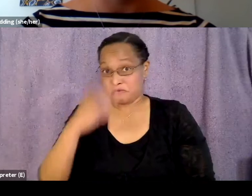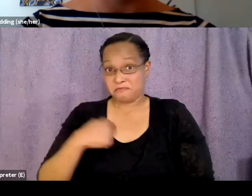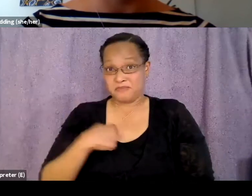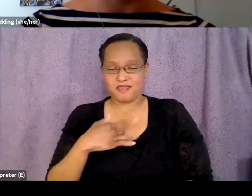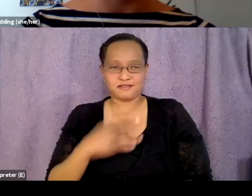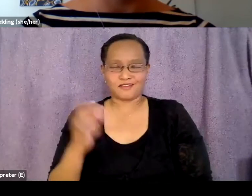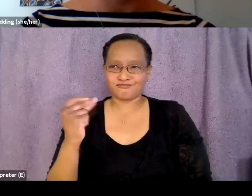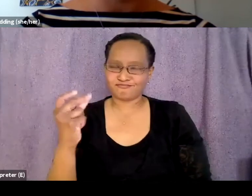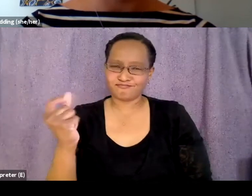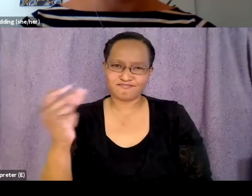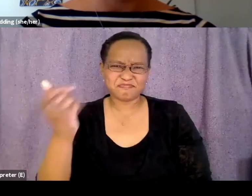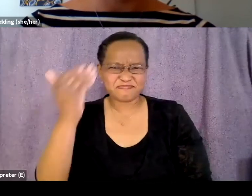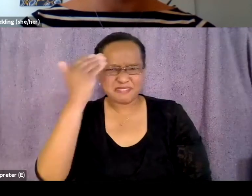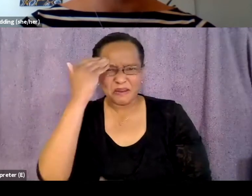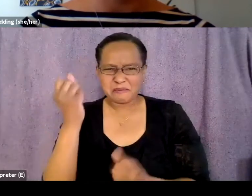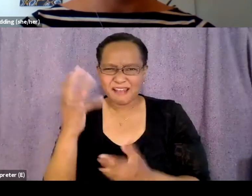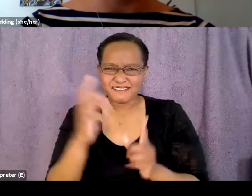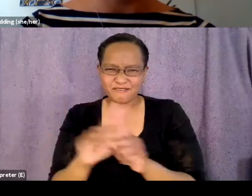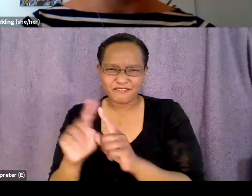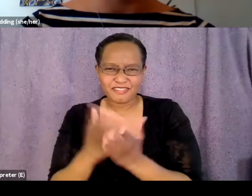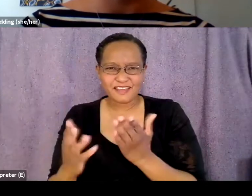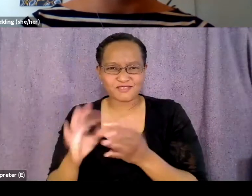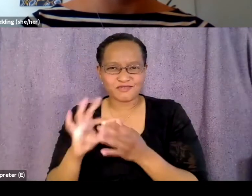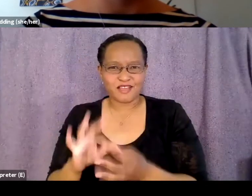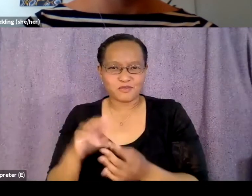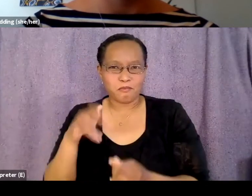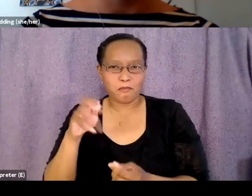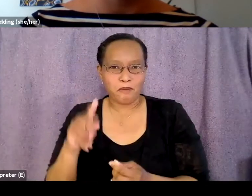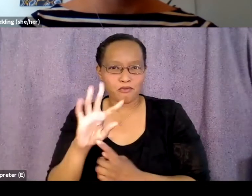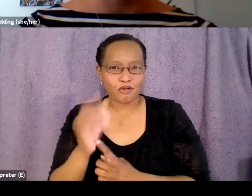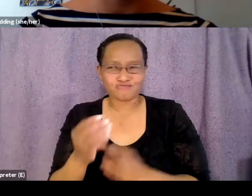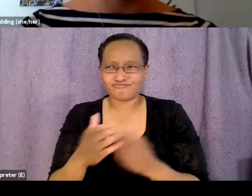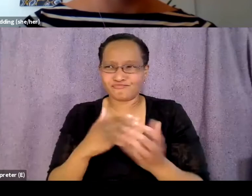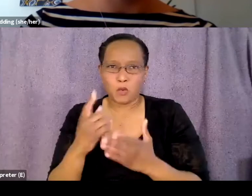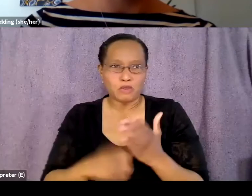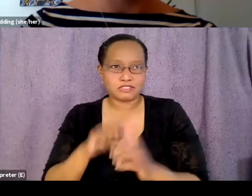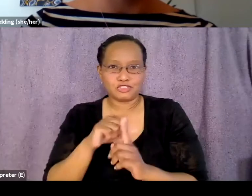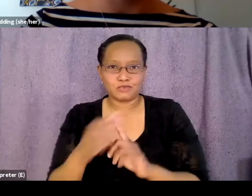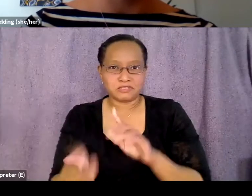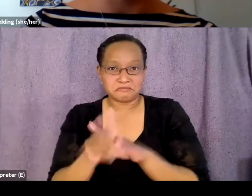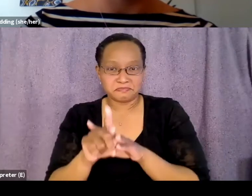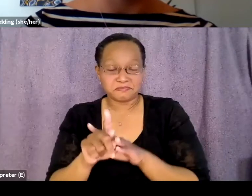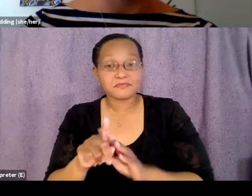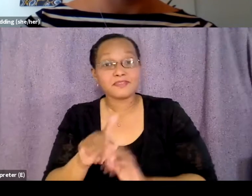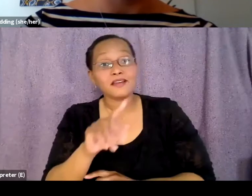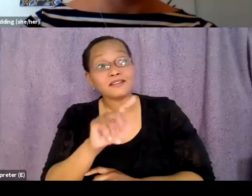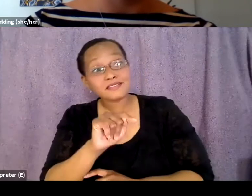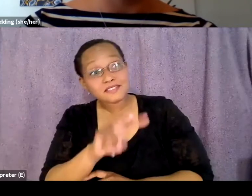Keah Brown: At all times, no matter the situation I find film and TV to be one of the most magical